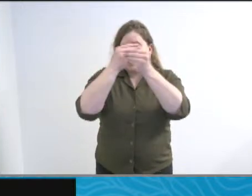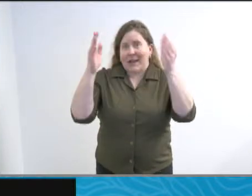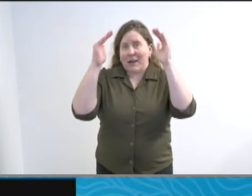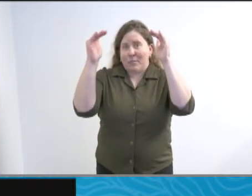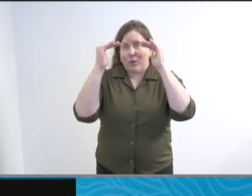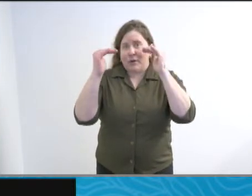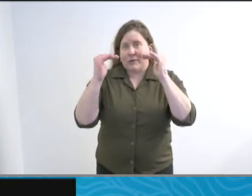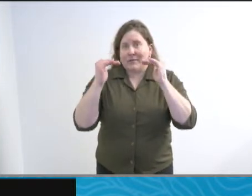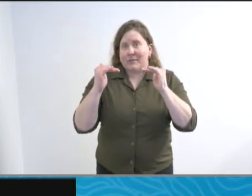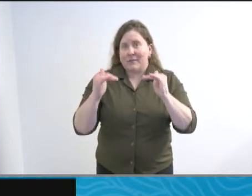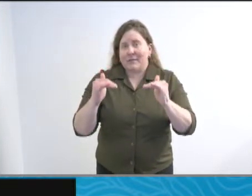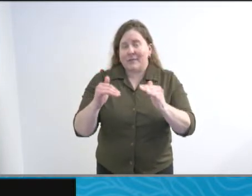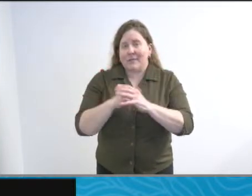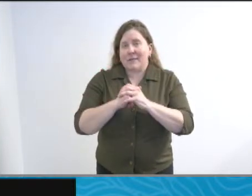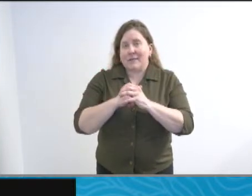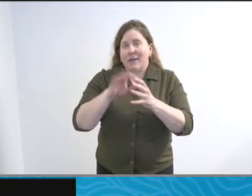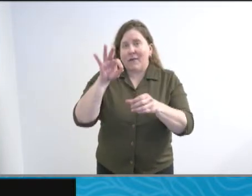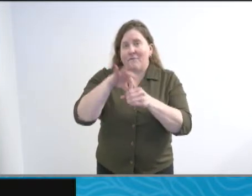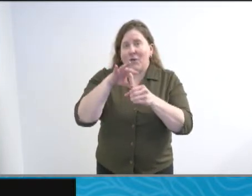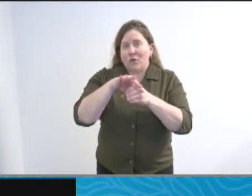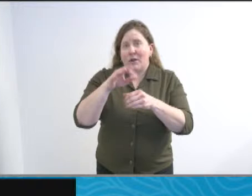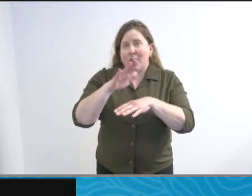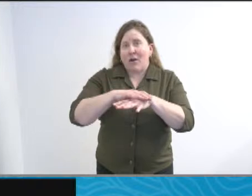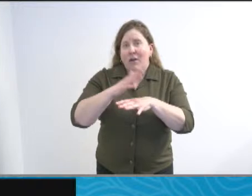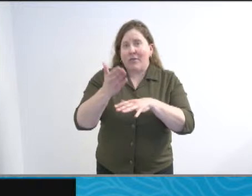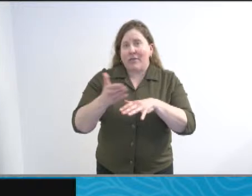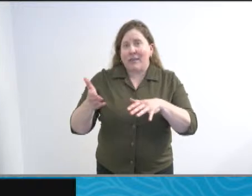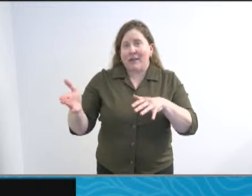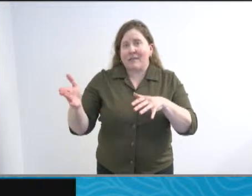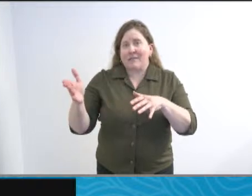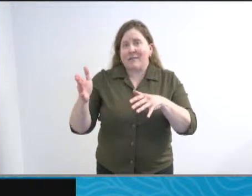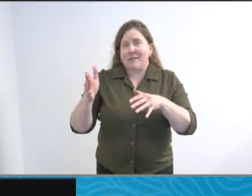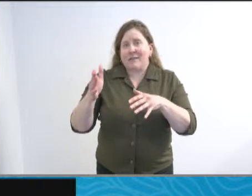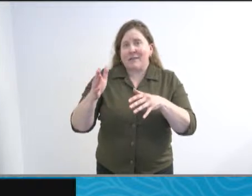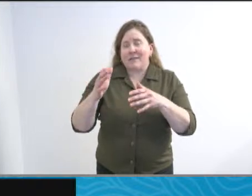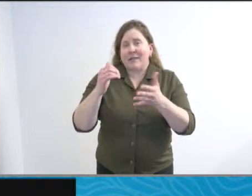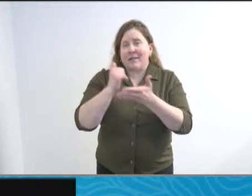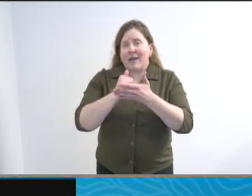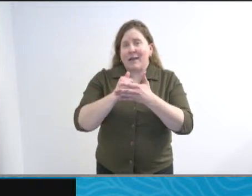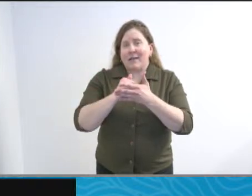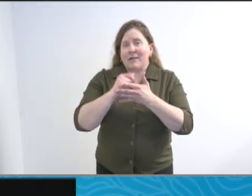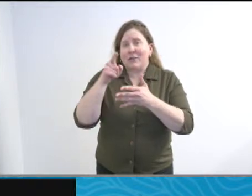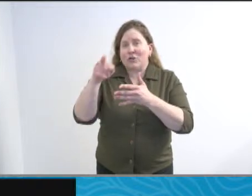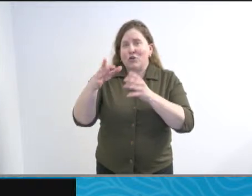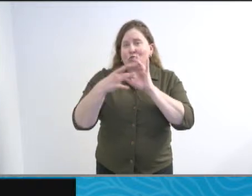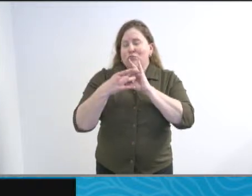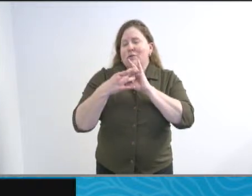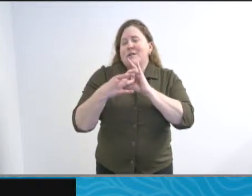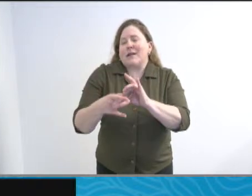if you will, on themes that resonated with you. We also had descriptor data points